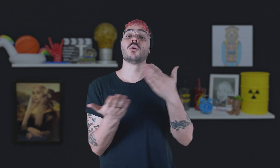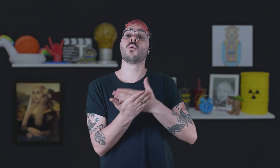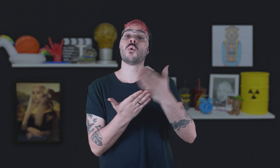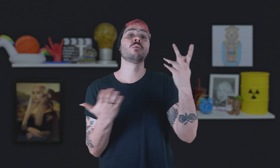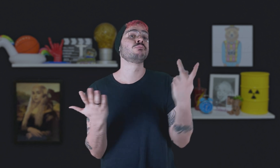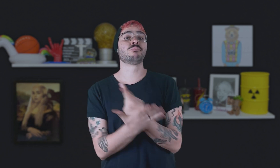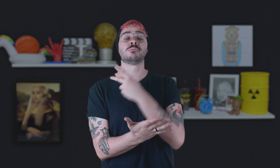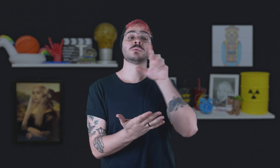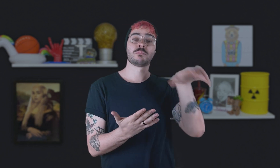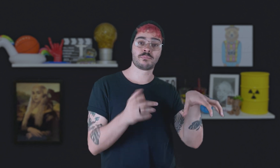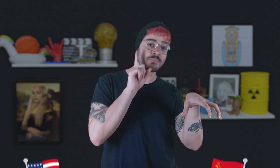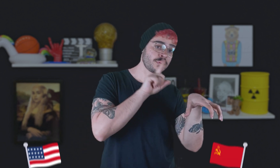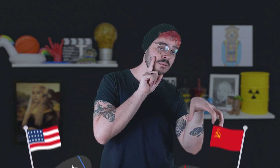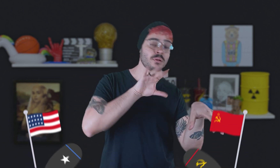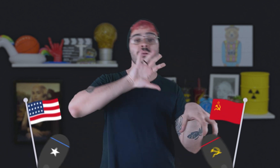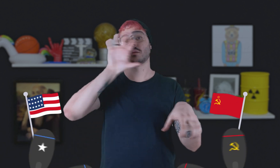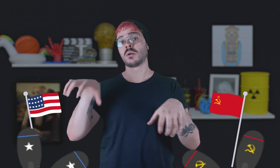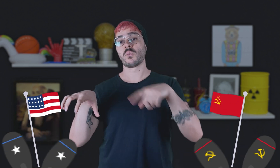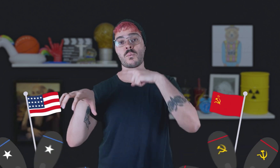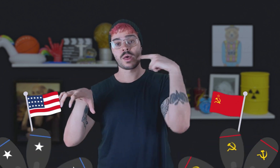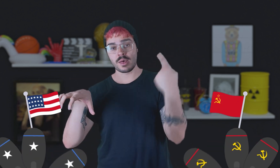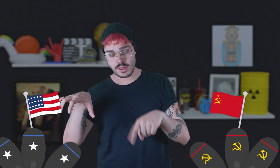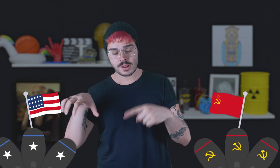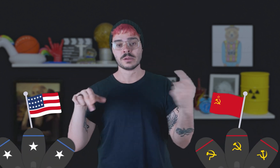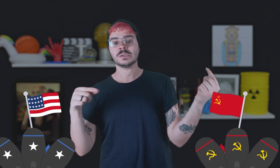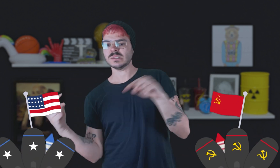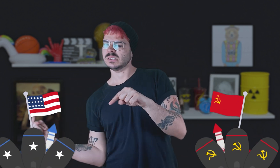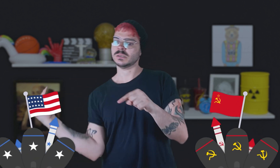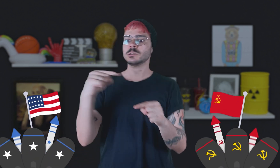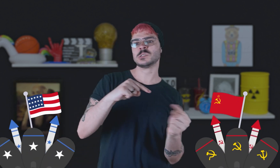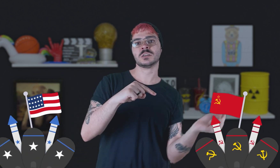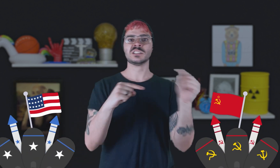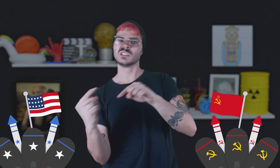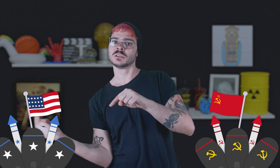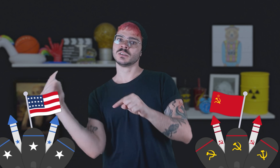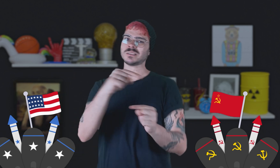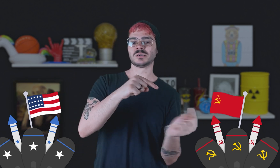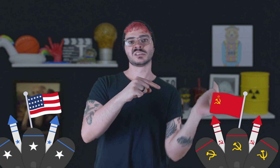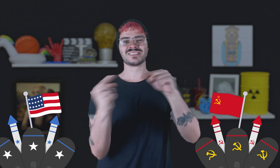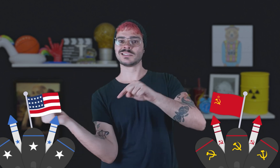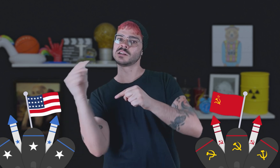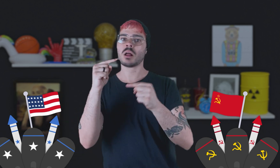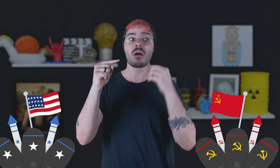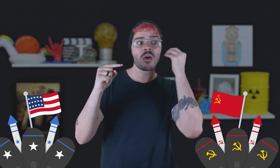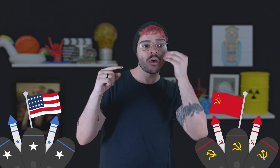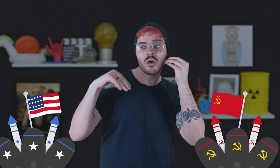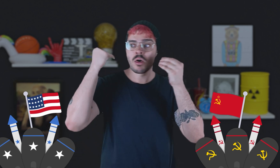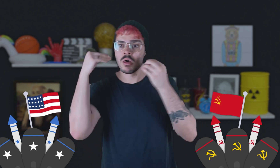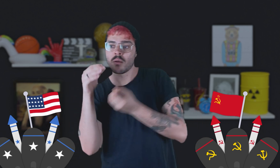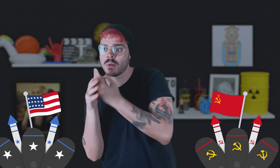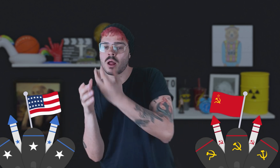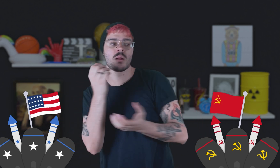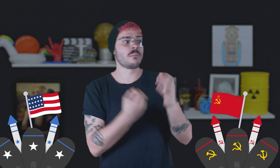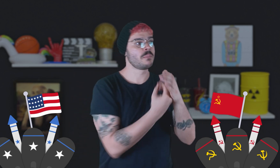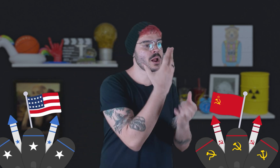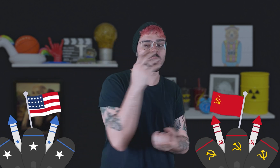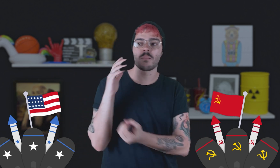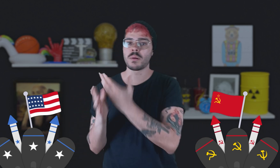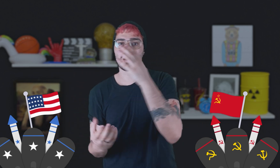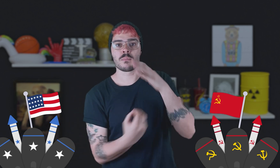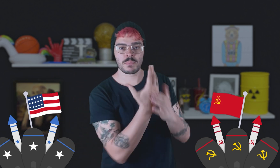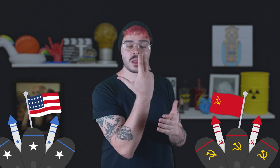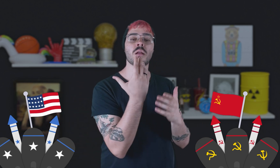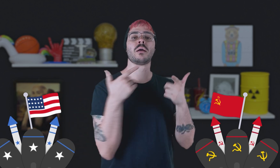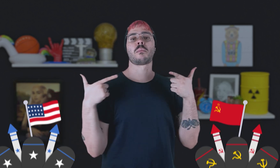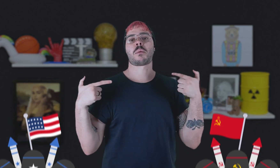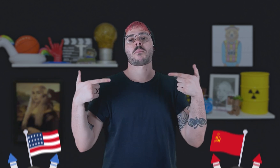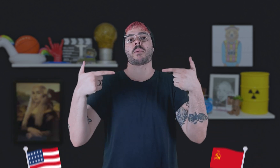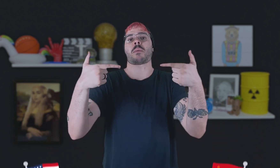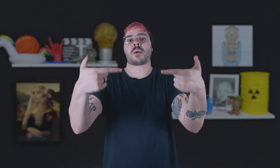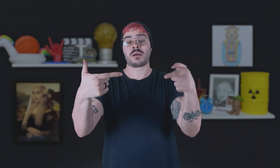They started the dispute, they did many tests of atomic bombs